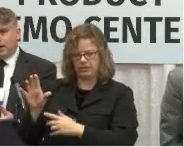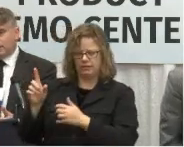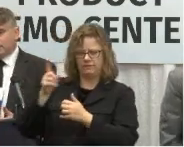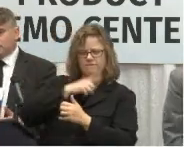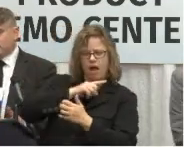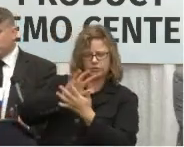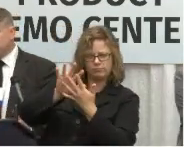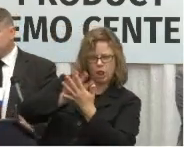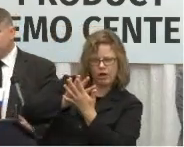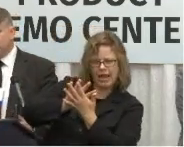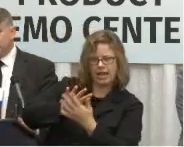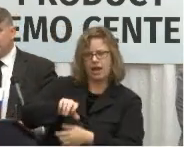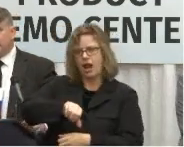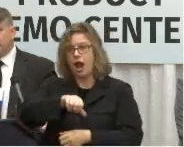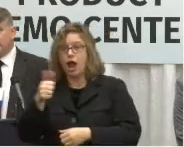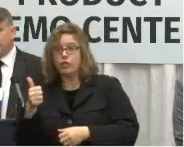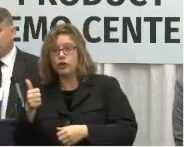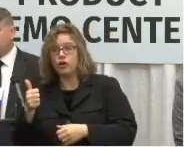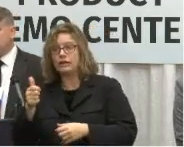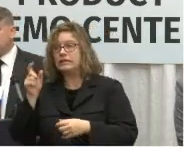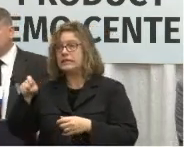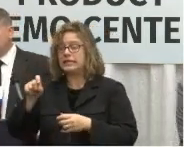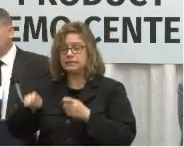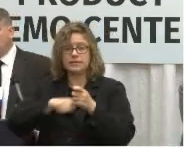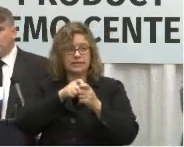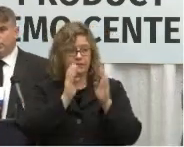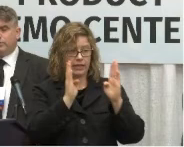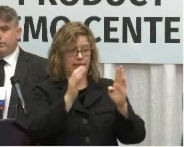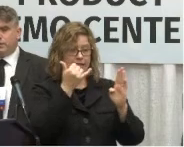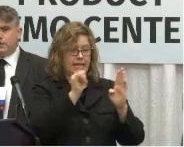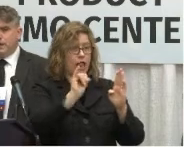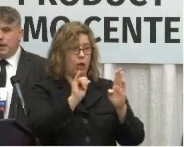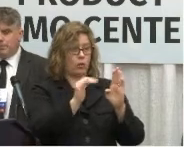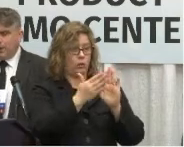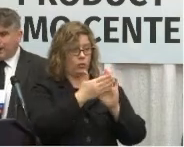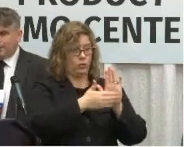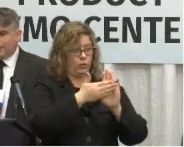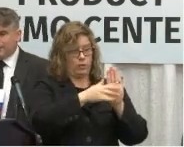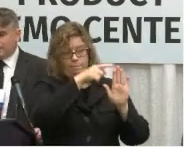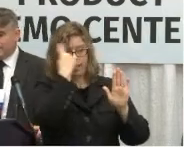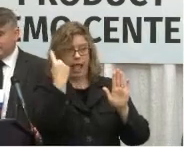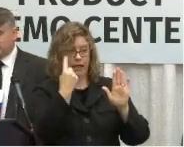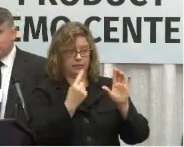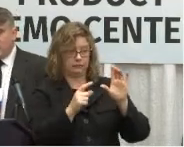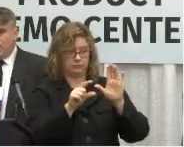Other students might prefer the yellow with the black letters.